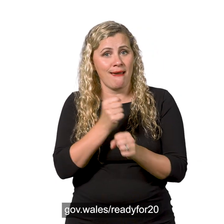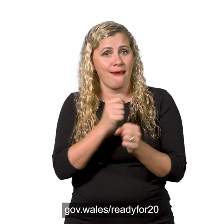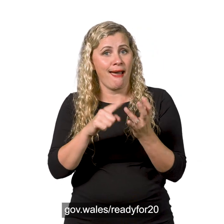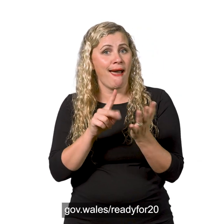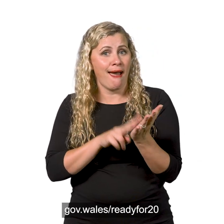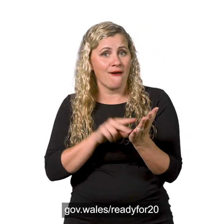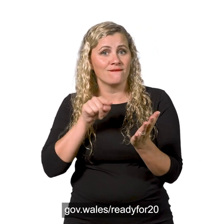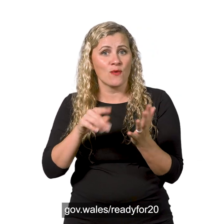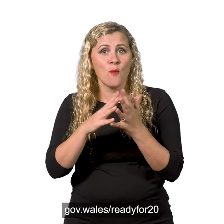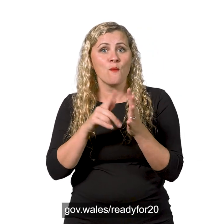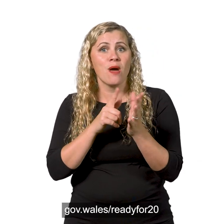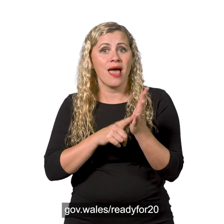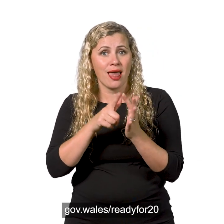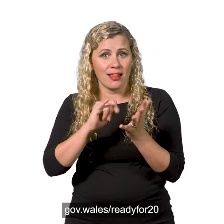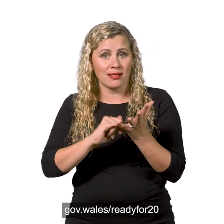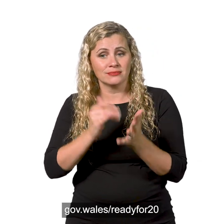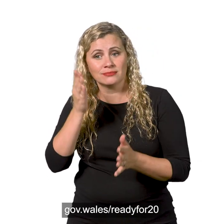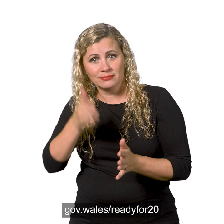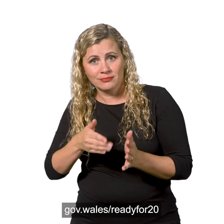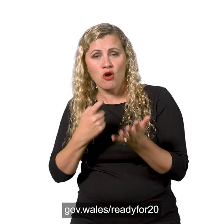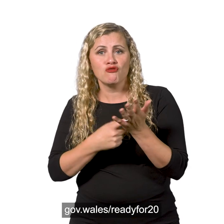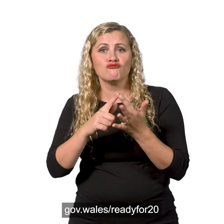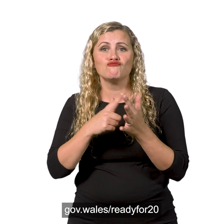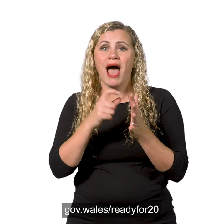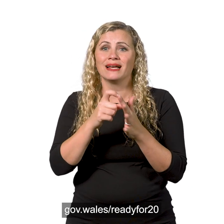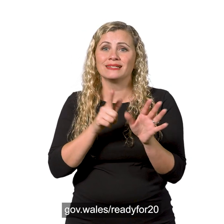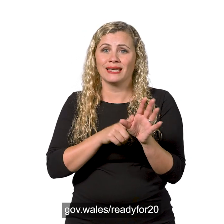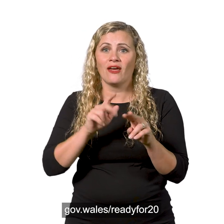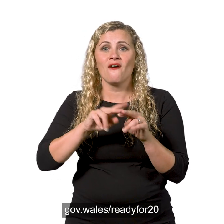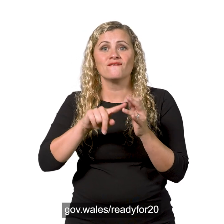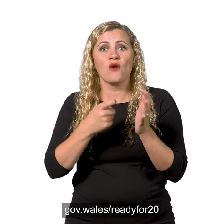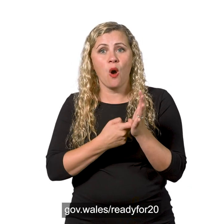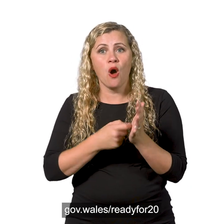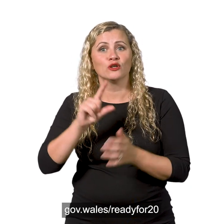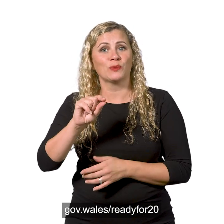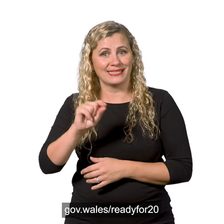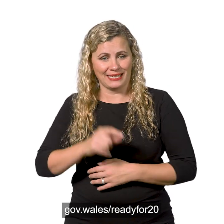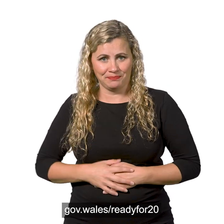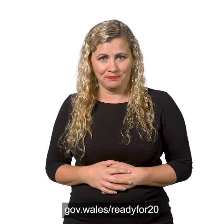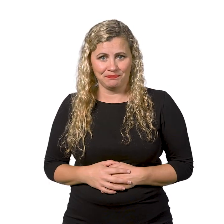gov.wales/readyfor20